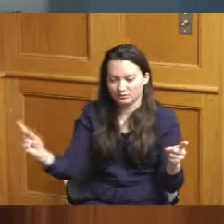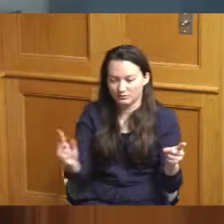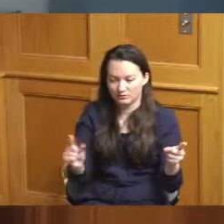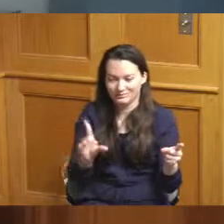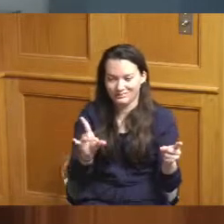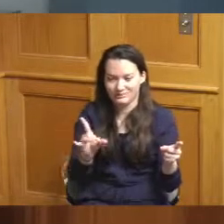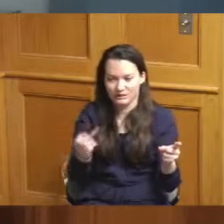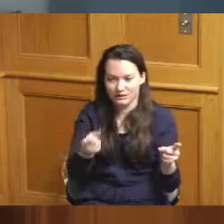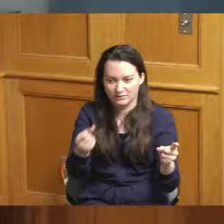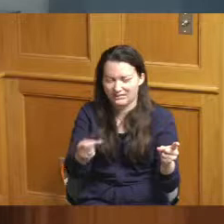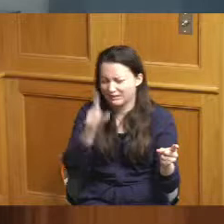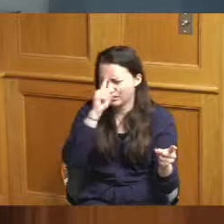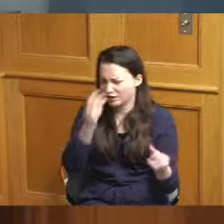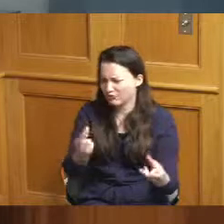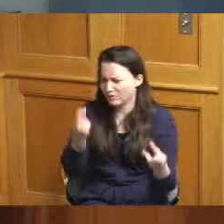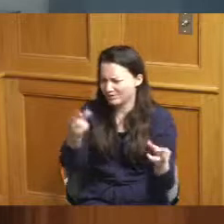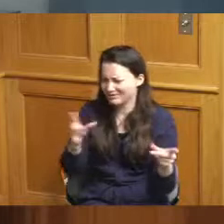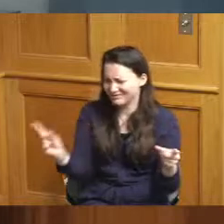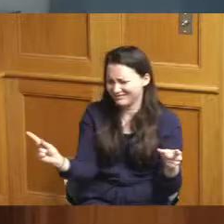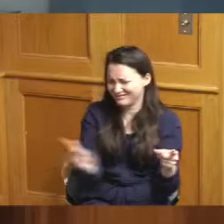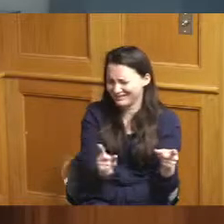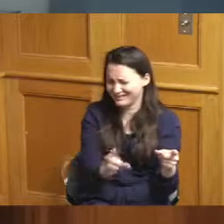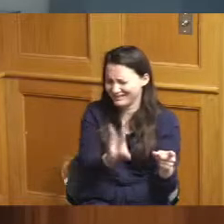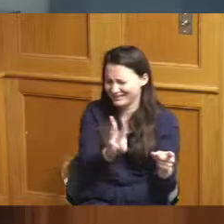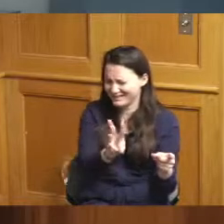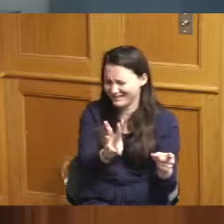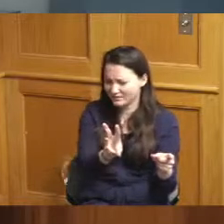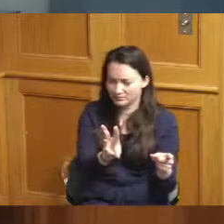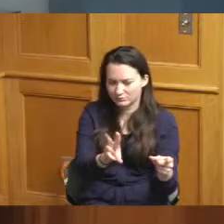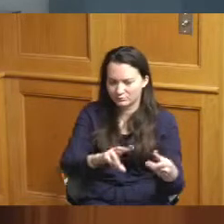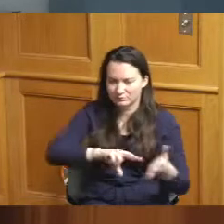so I think the recommendation to go to six was that would basically end the agreement